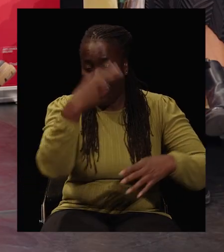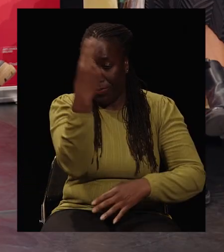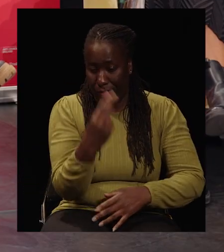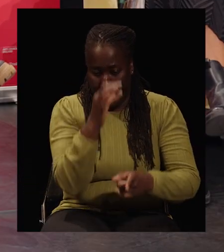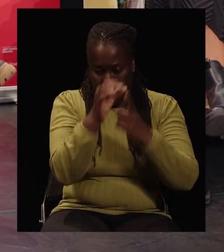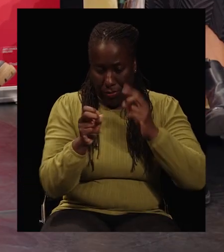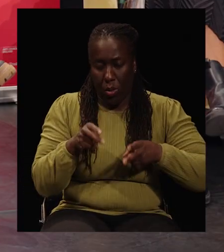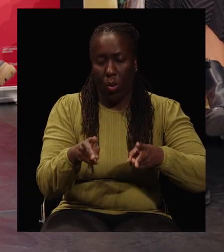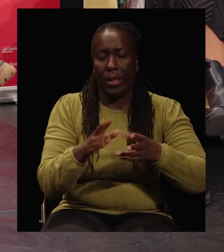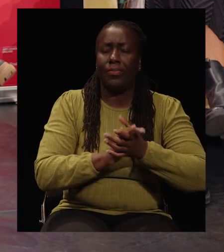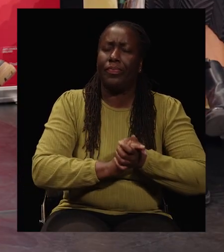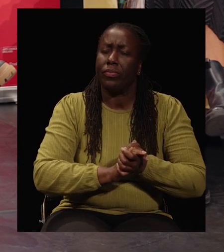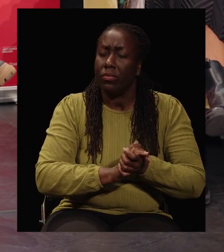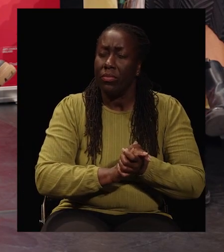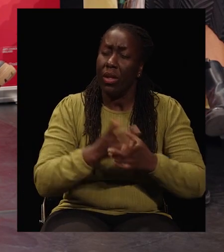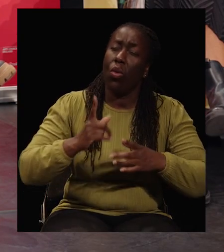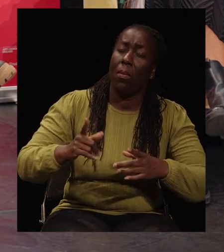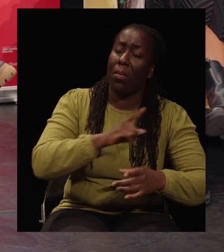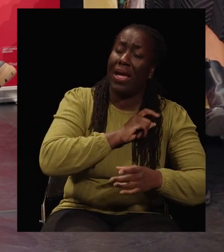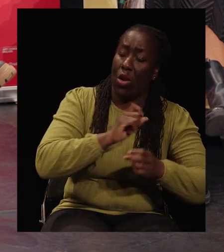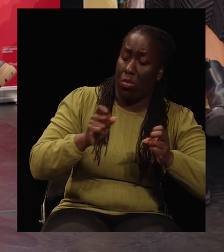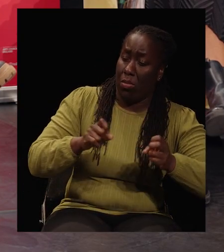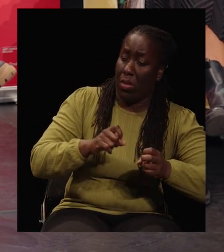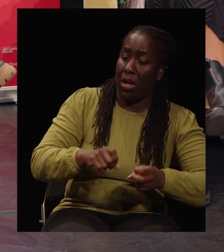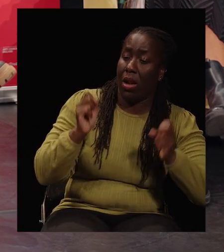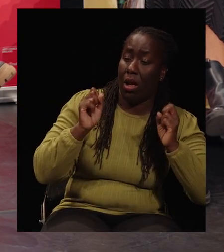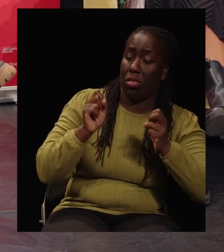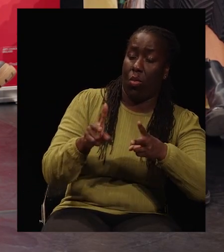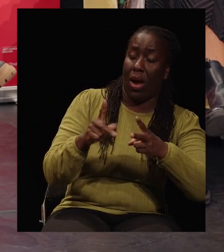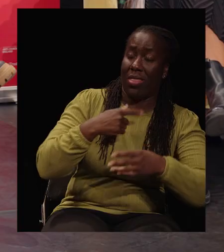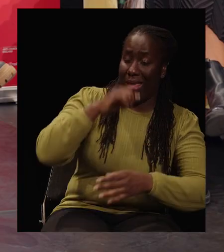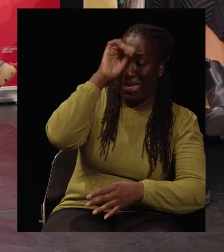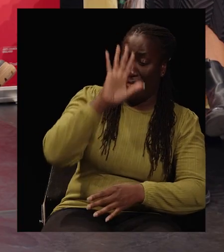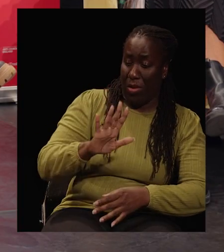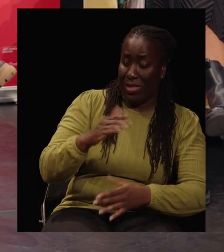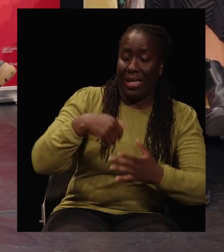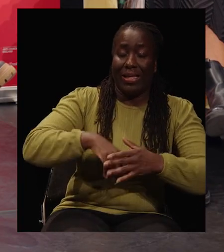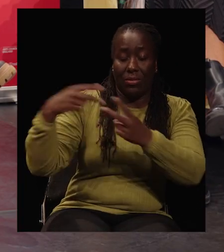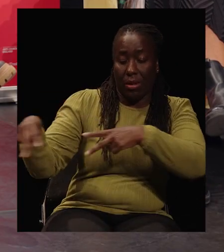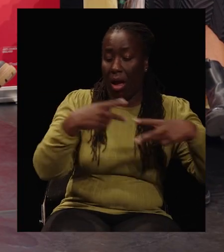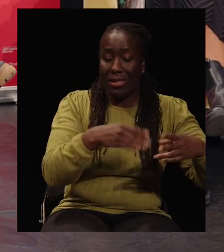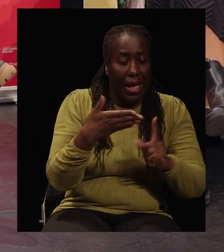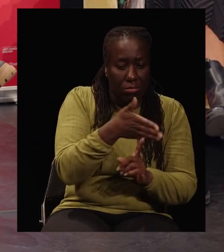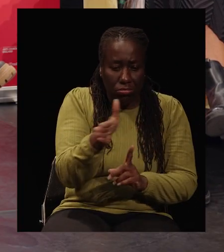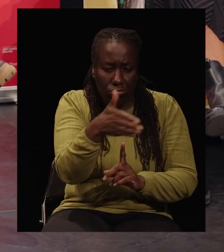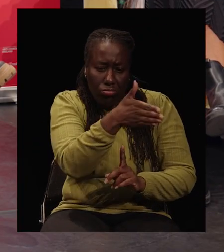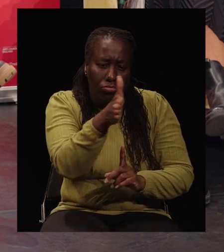as a vehicle through which the visibility of experience in dance and navigating a career in dance